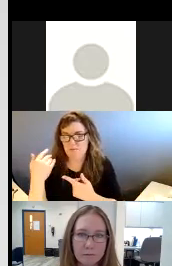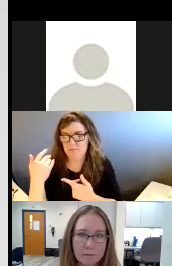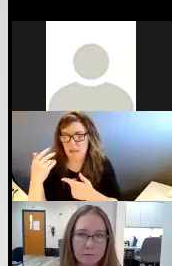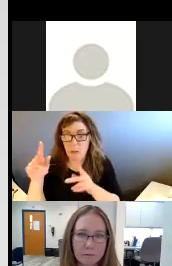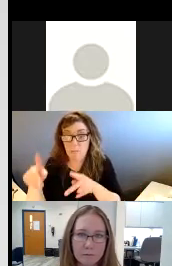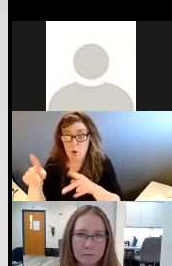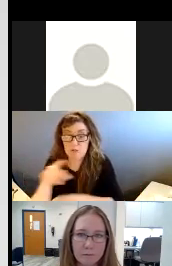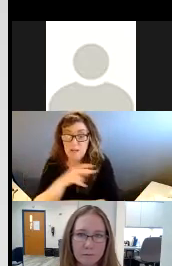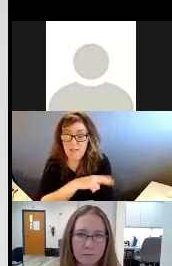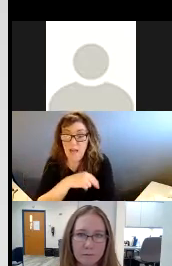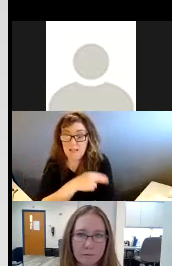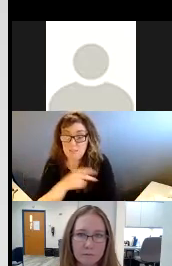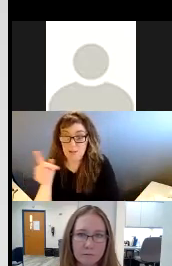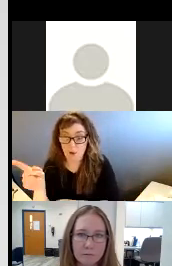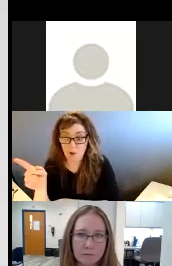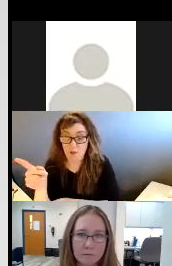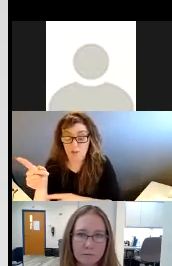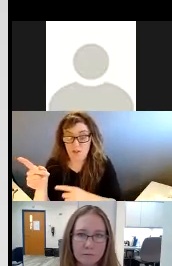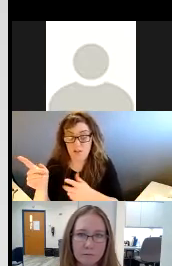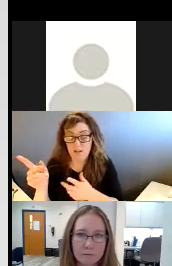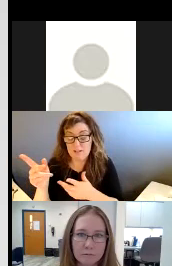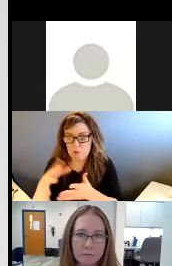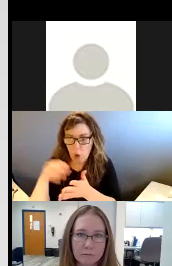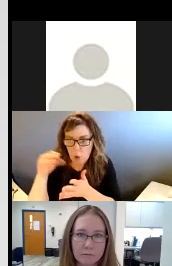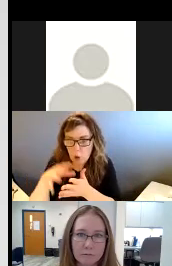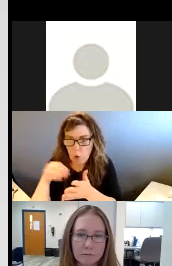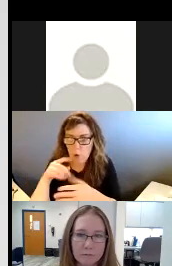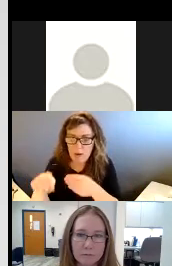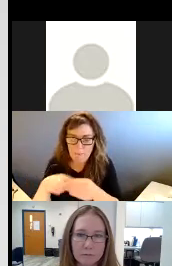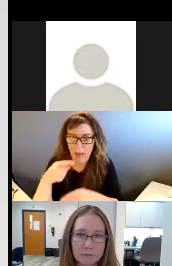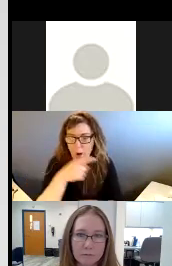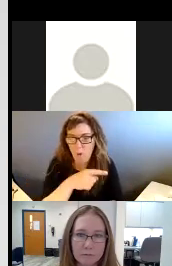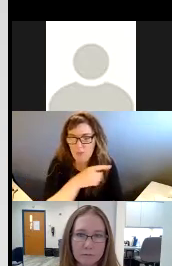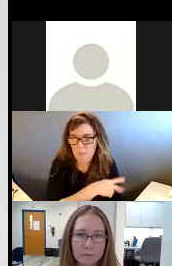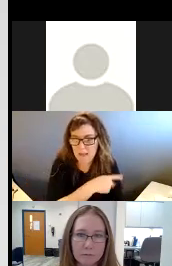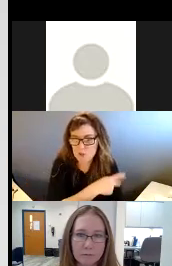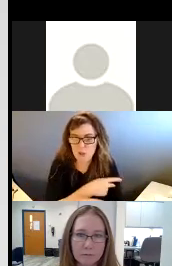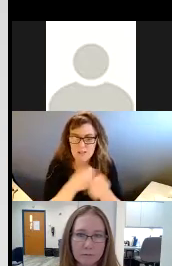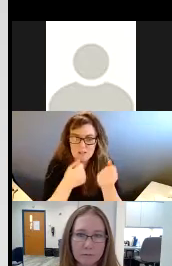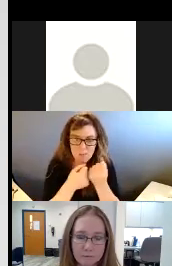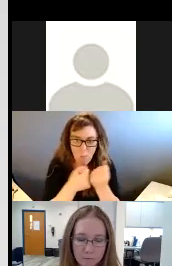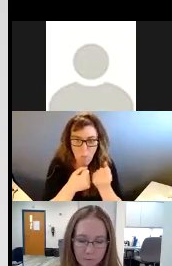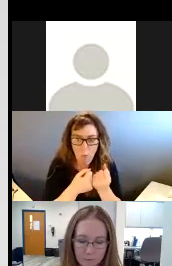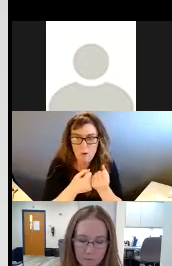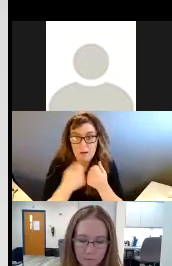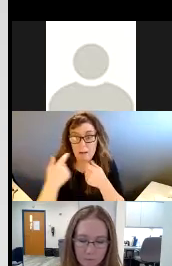THE CAREGIVER ITEMS AND BE ABLE TO BE AND SUPPORT THAT PATIENT WHILE HE WAS AT THE HOSPITAL AS WELL.